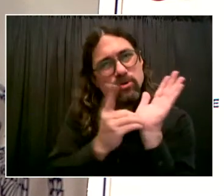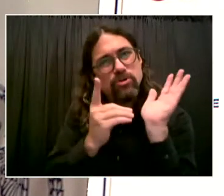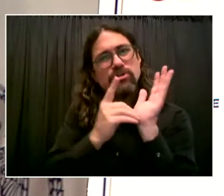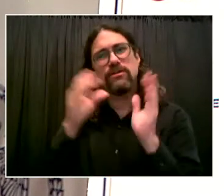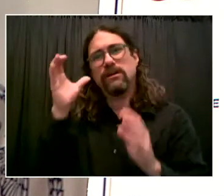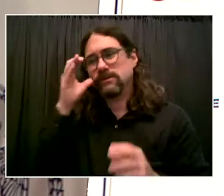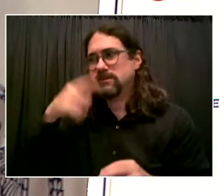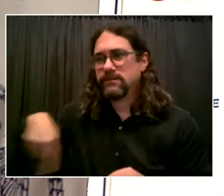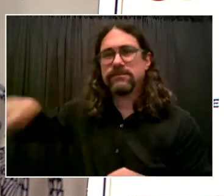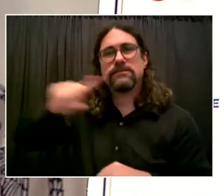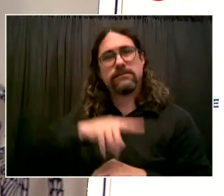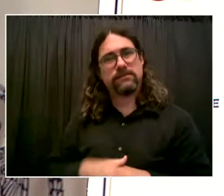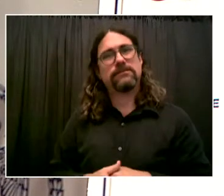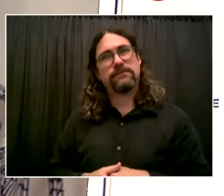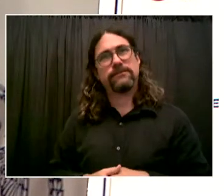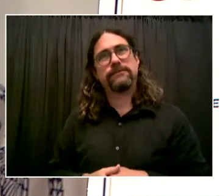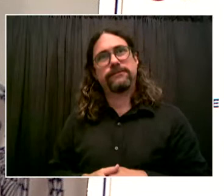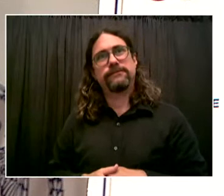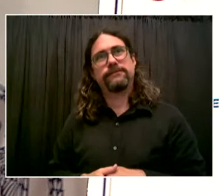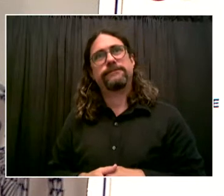OUR NEXT